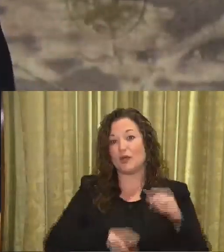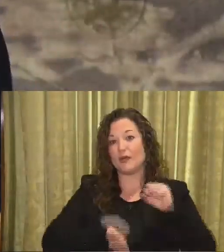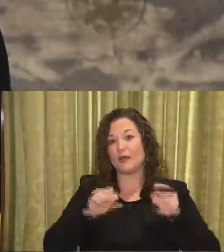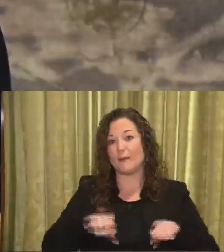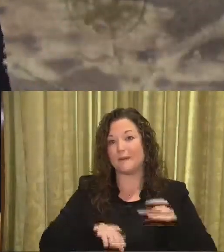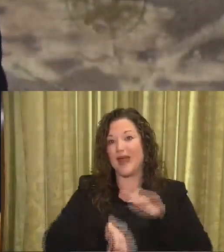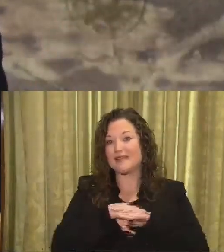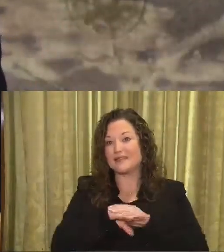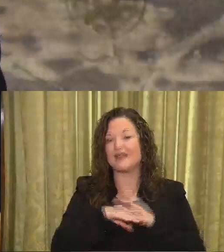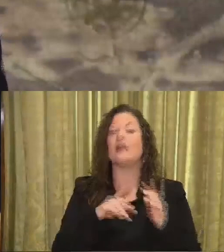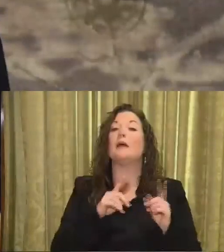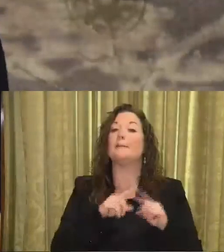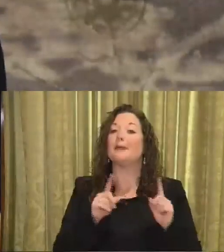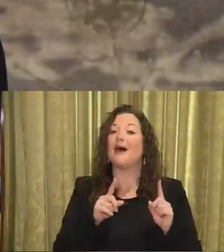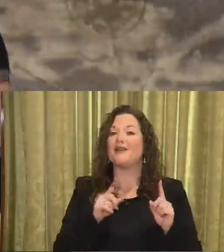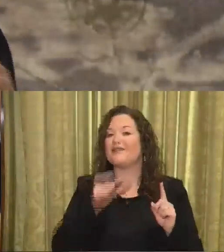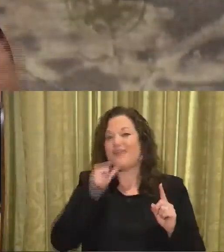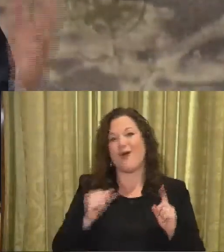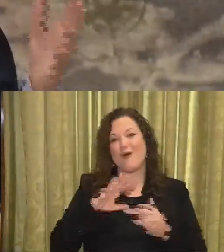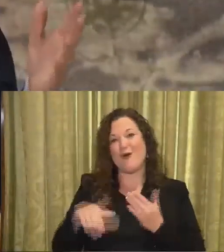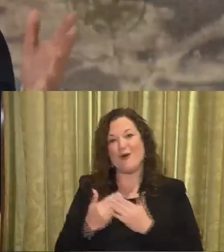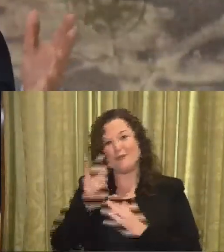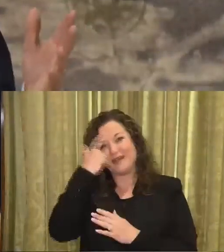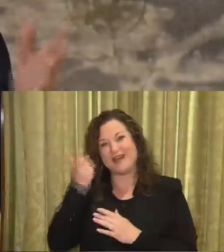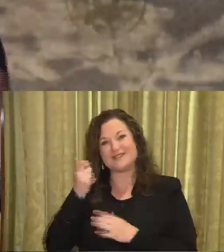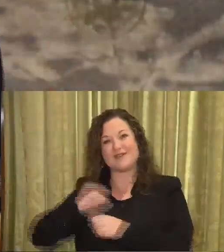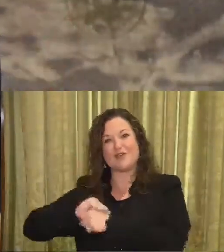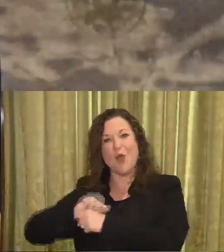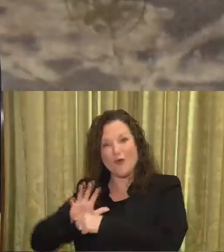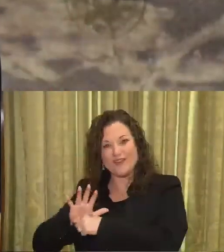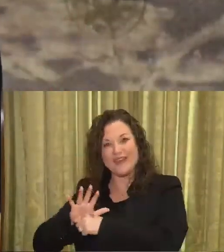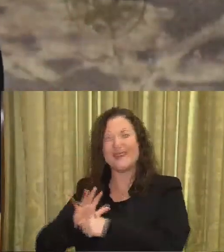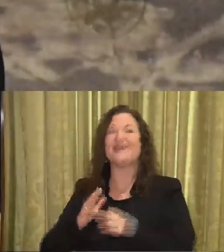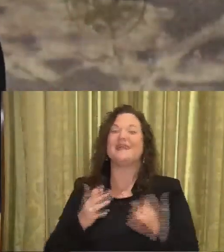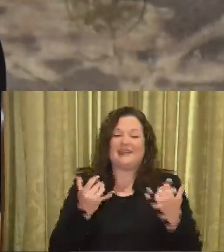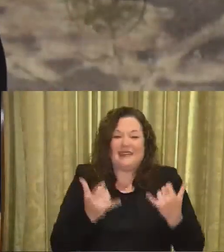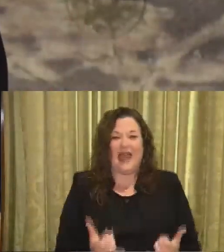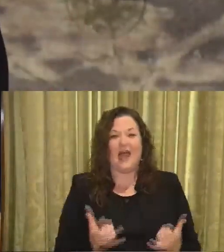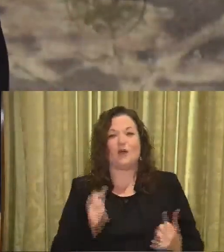But it's not all COVID. It is the multitude of health issues that Arkansans have.